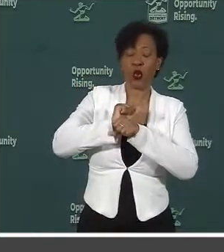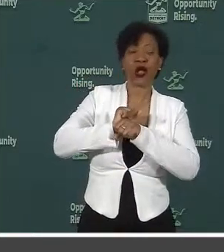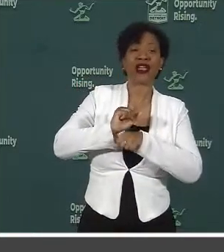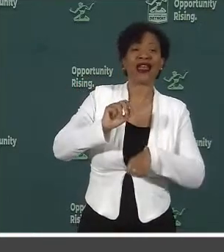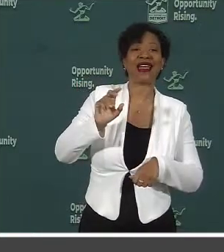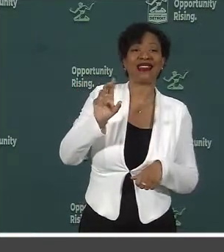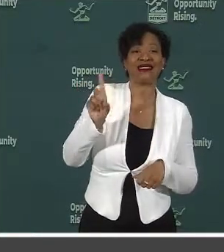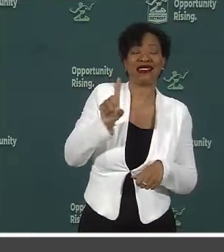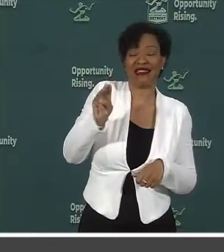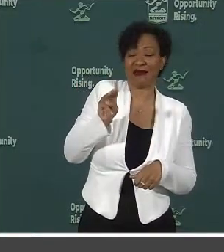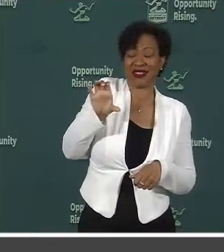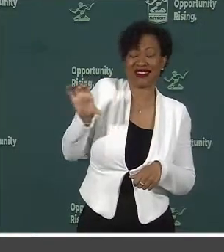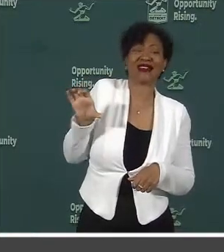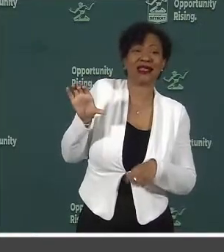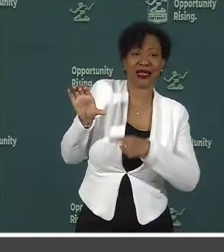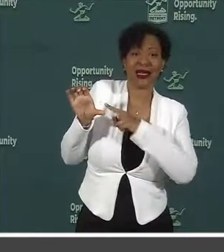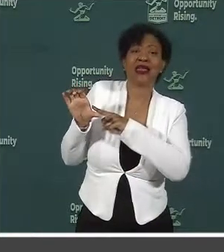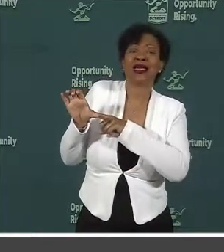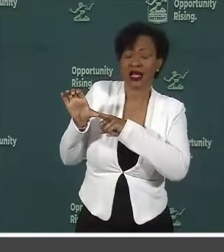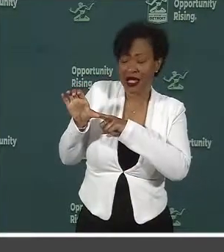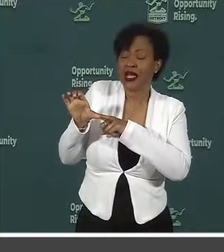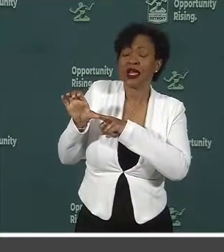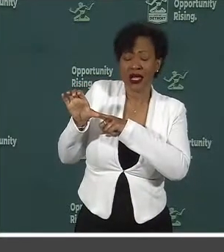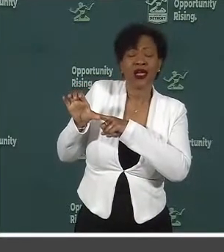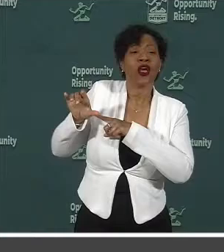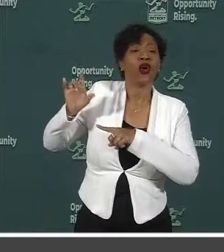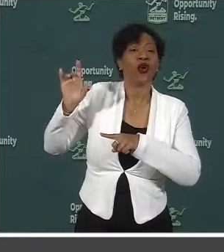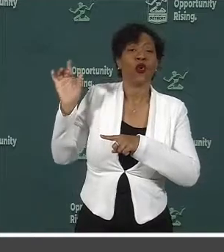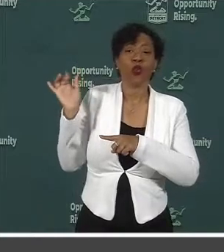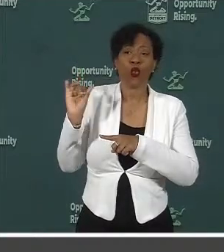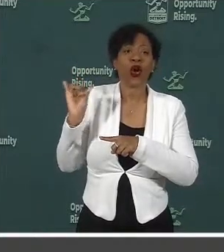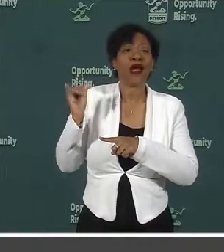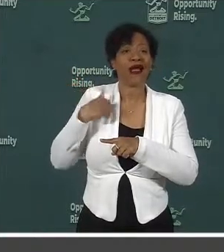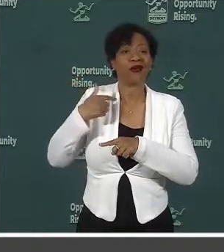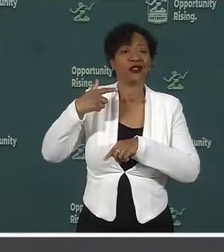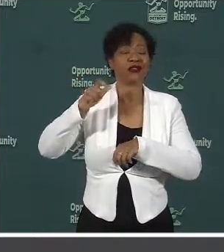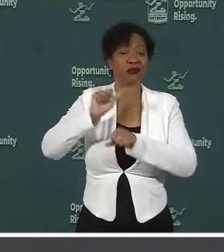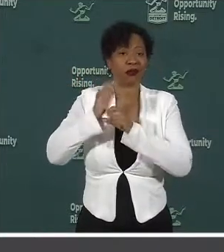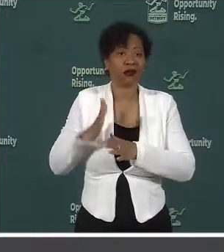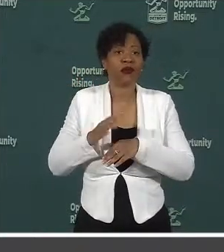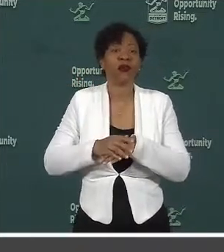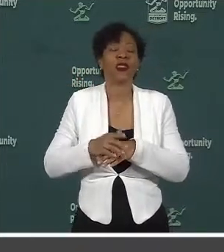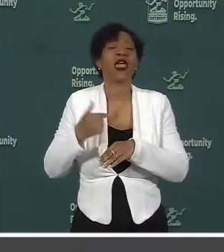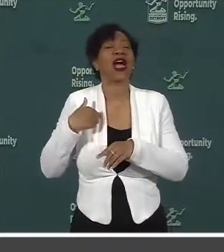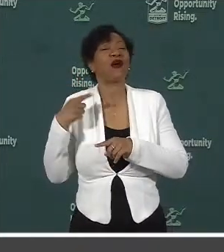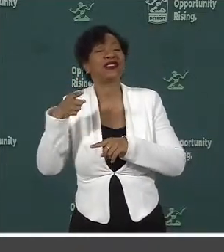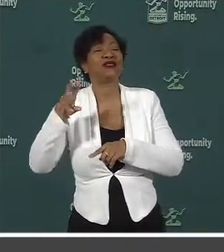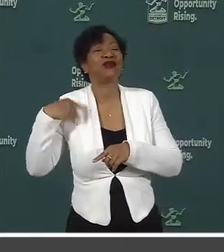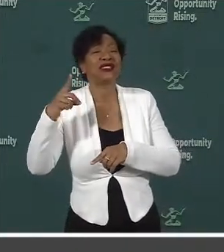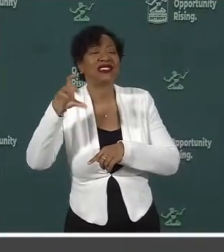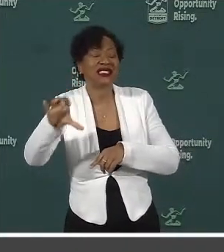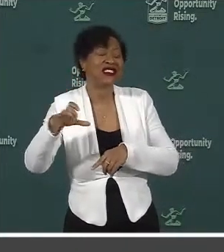DETROIT EXHIBIT YOU GOT TO GO OVER AND SEE THIS AND I SAID THAT'S GREAT WHAT IS THE HISTORY OF THE AUTOMOBILE INDUSTRY BEING FEATURED IN DC